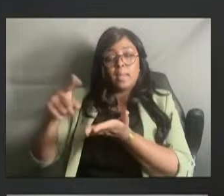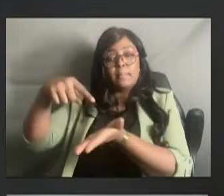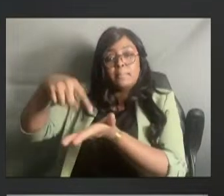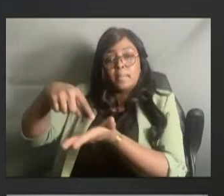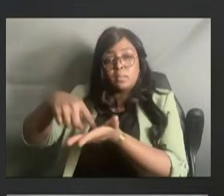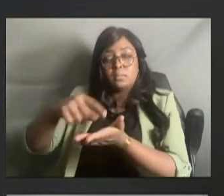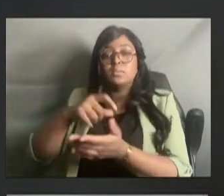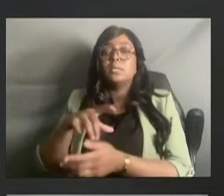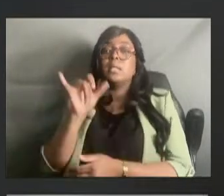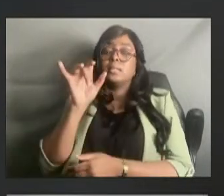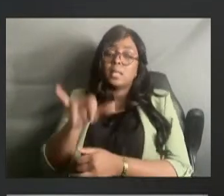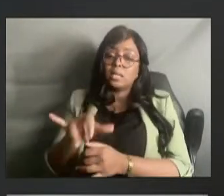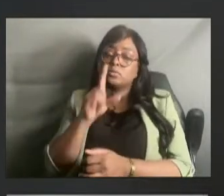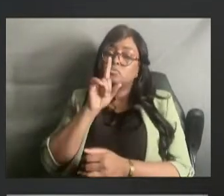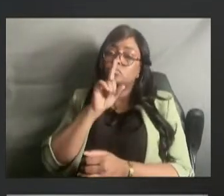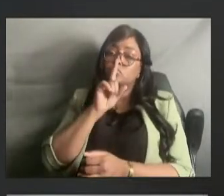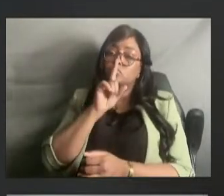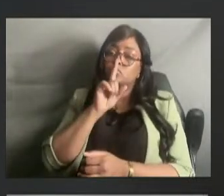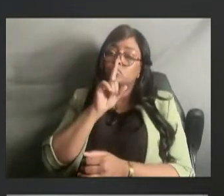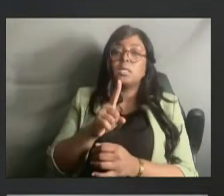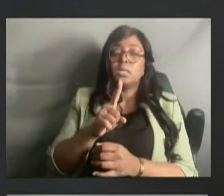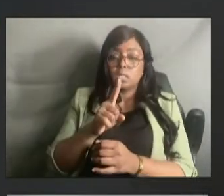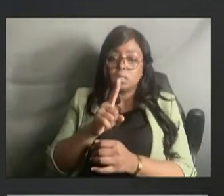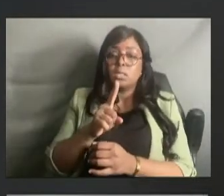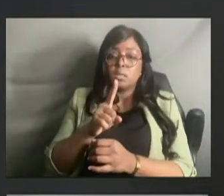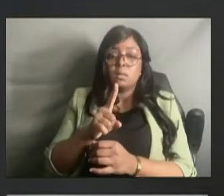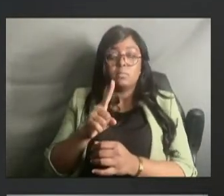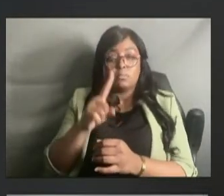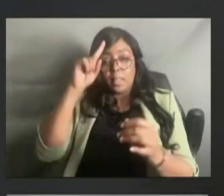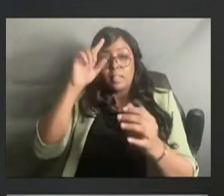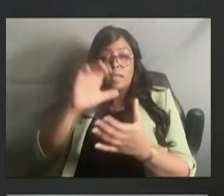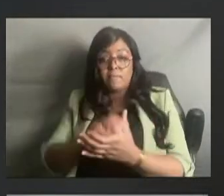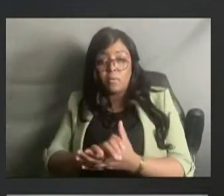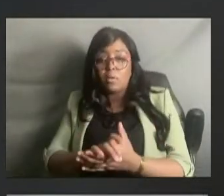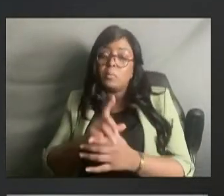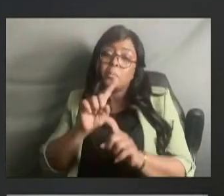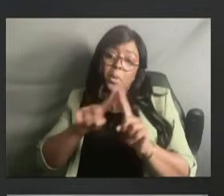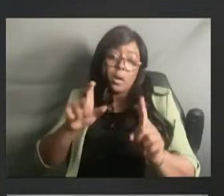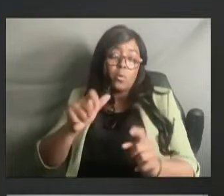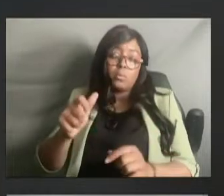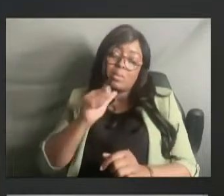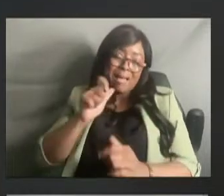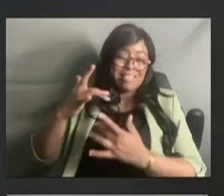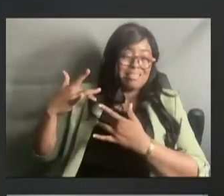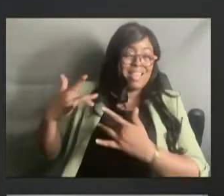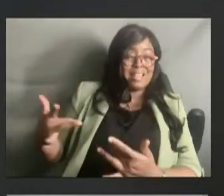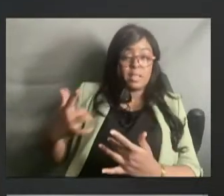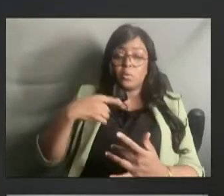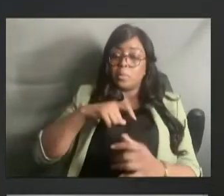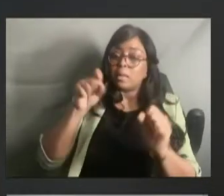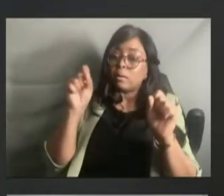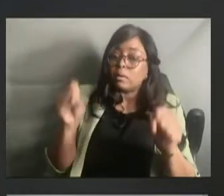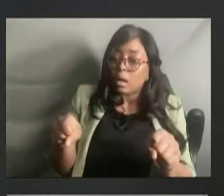impact on our revenue and our ability to pay our bills. And it